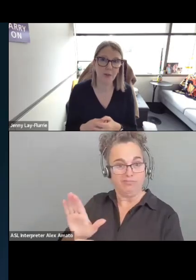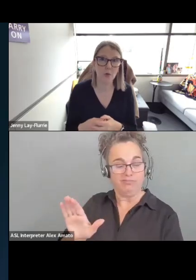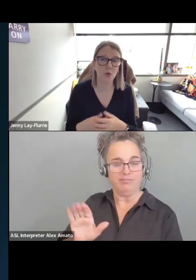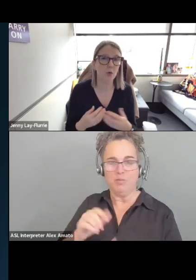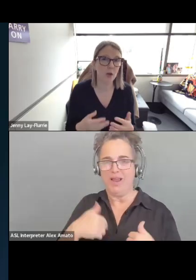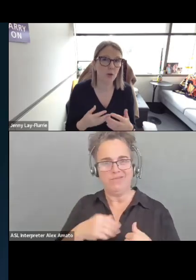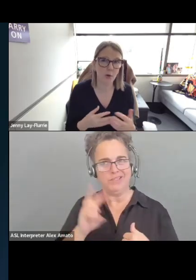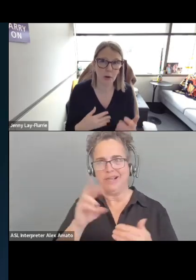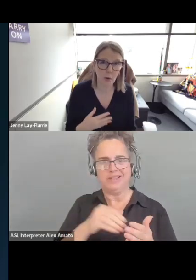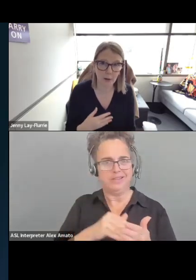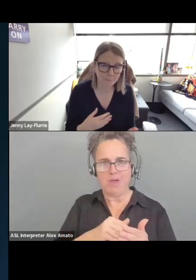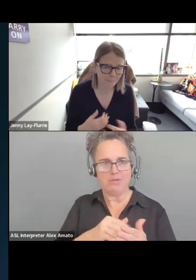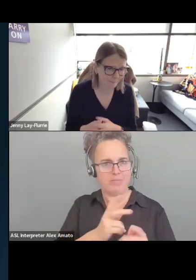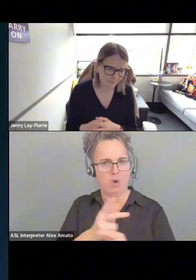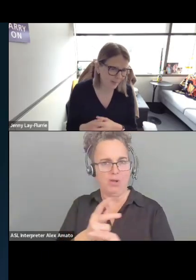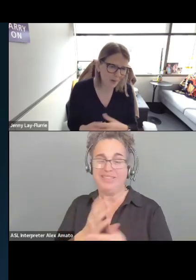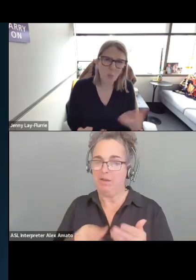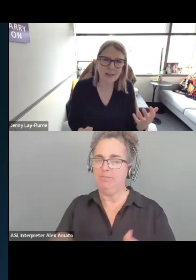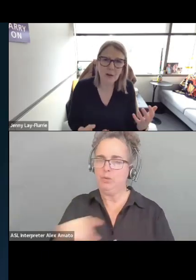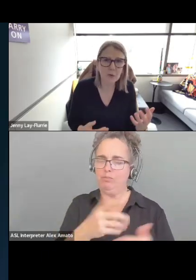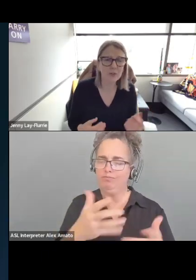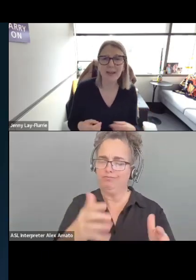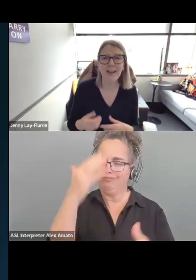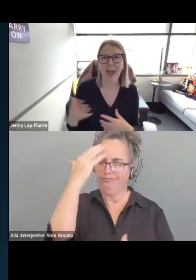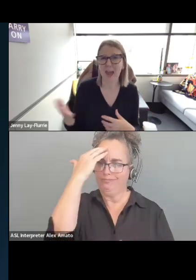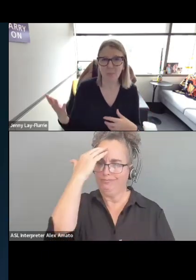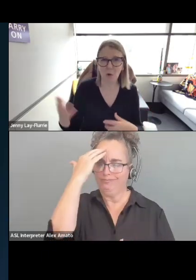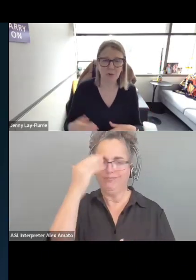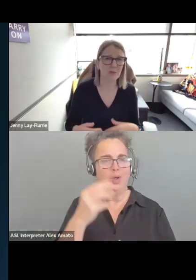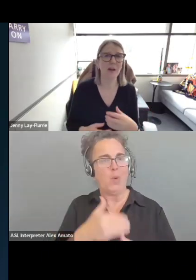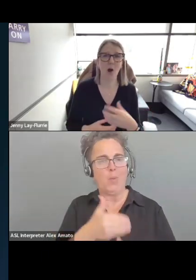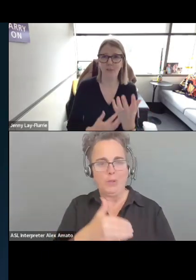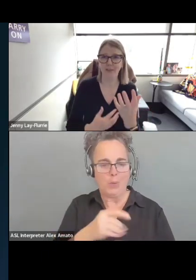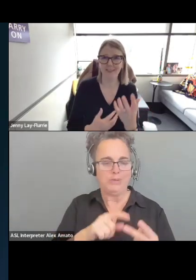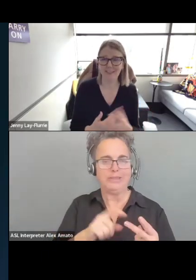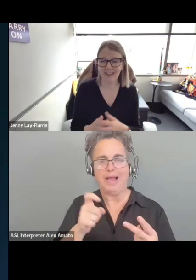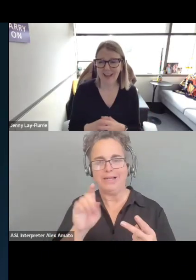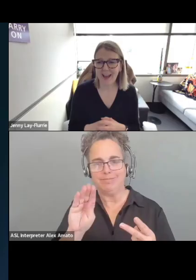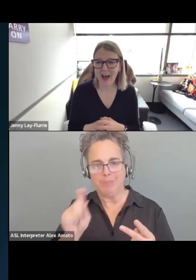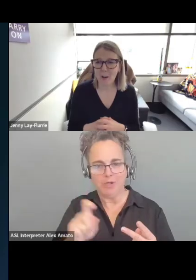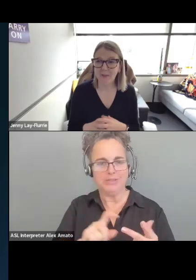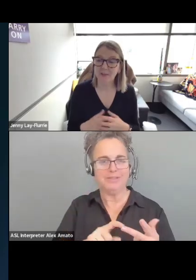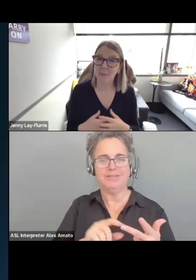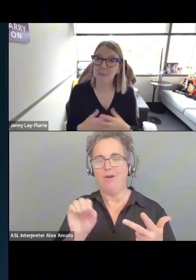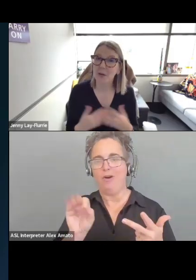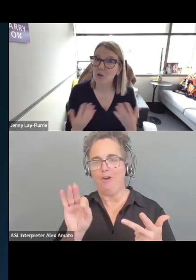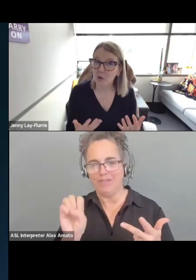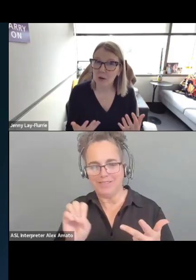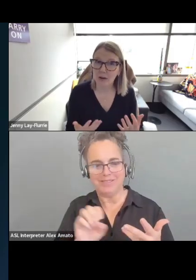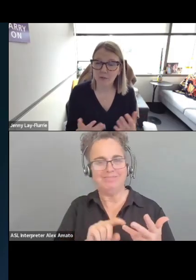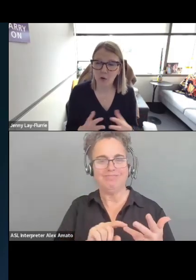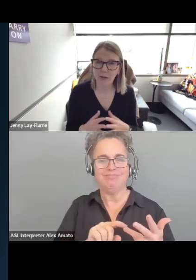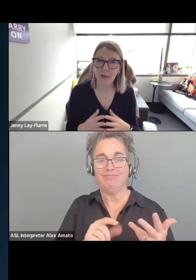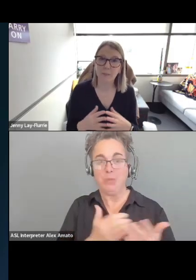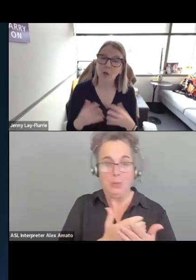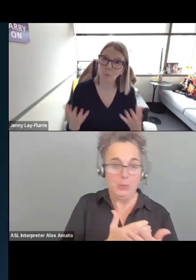Some of those you will know very well. Windows, Xbox, office, some of them are new and evolving.